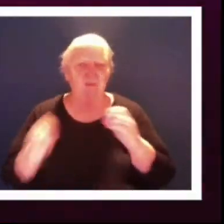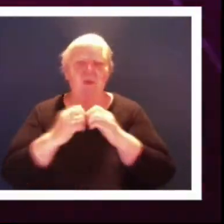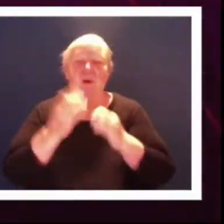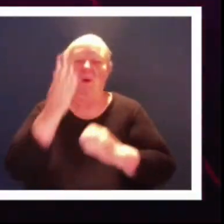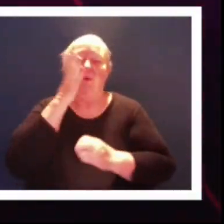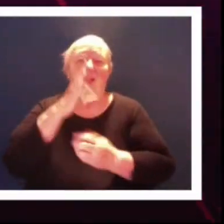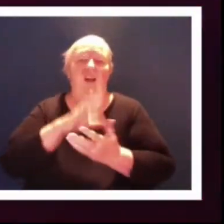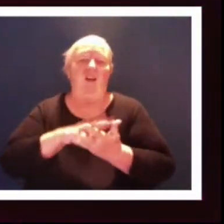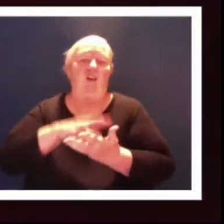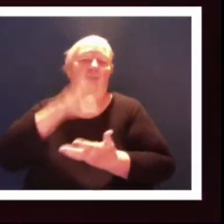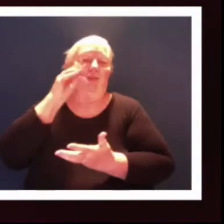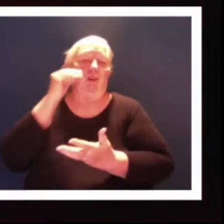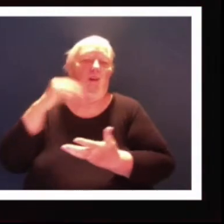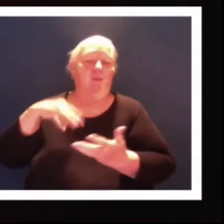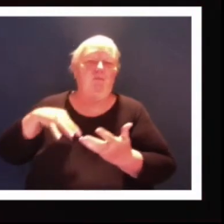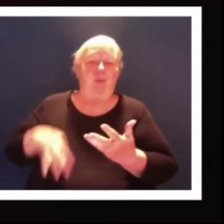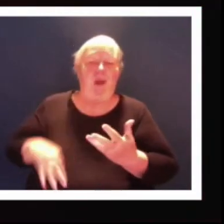And now, on with the show.